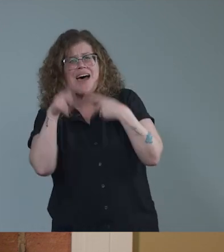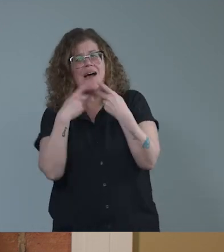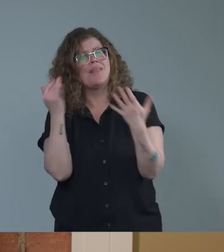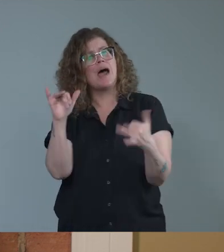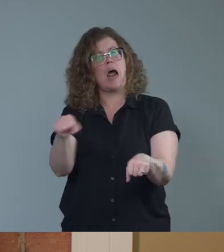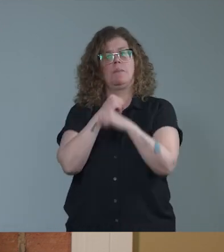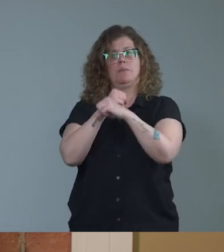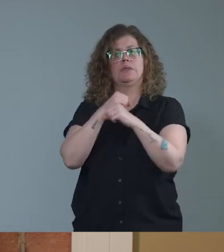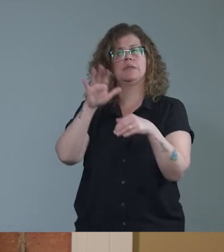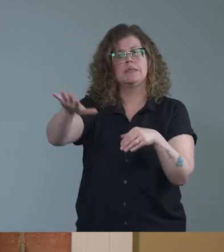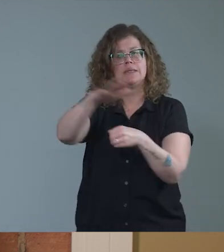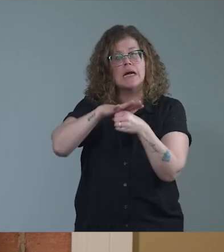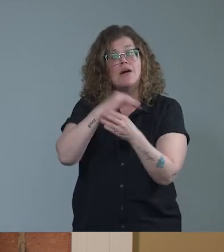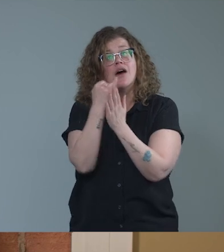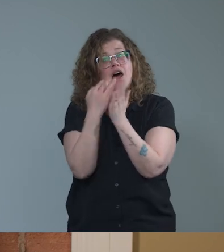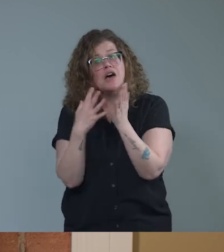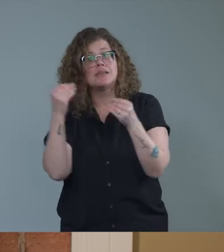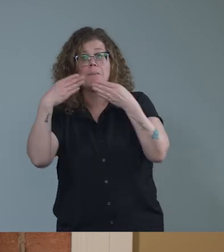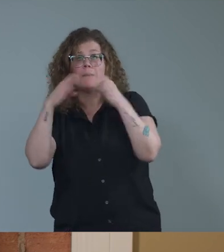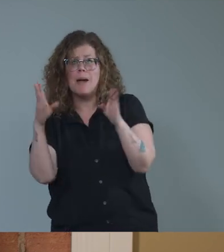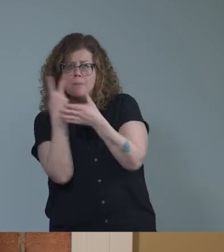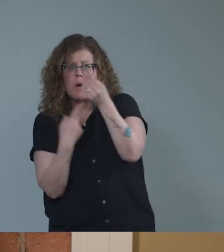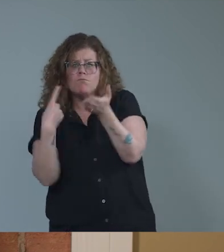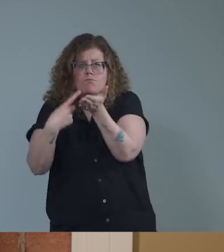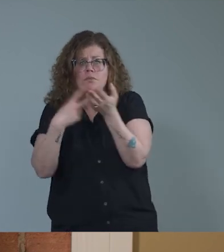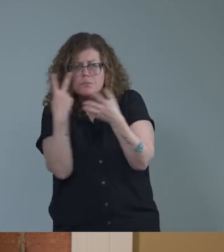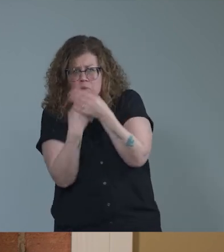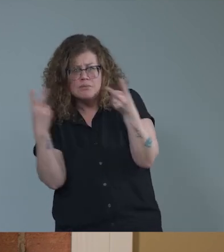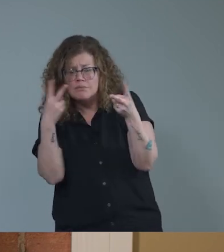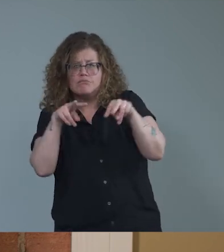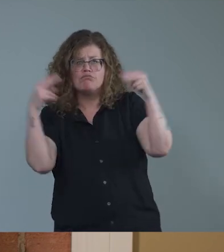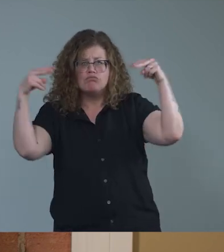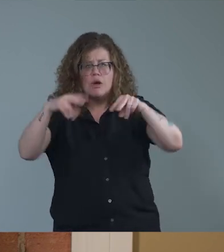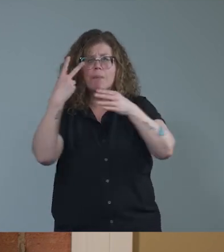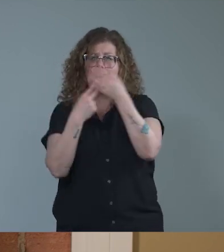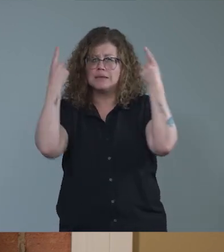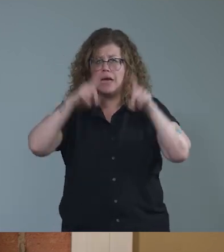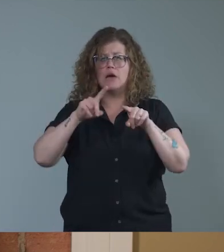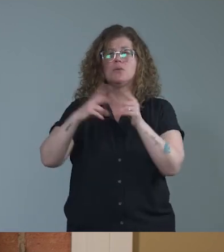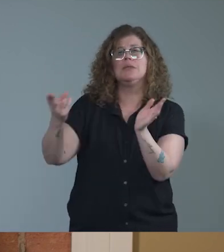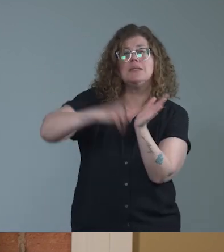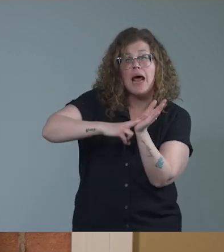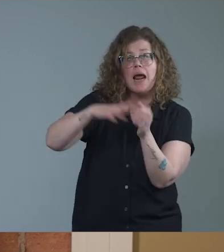as well as for the public. So those might include safety vests, fencing, cones, signage, anything that's going to protect